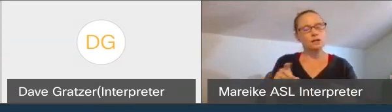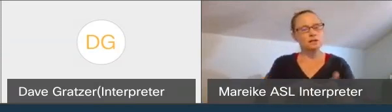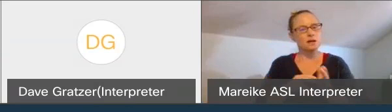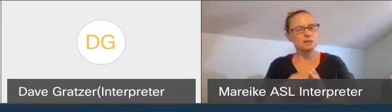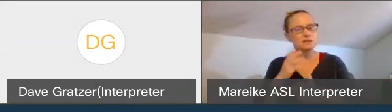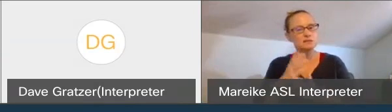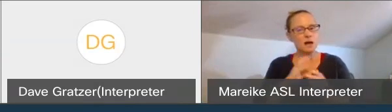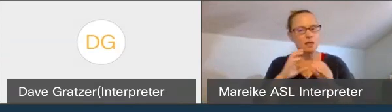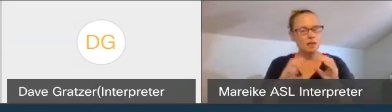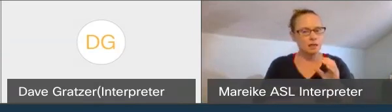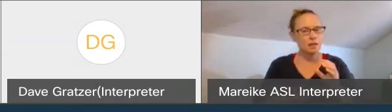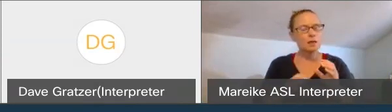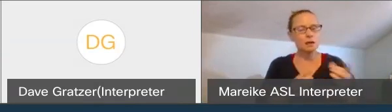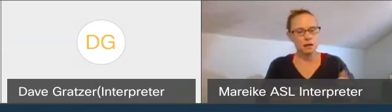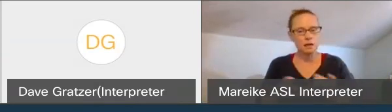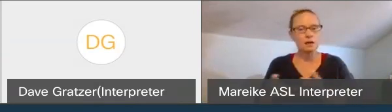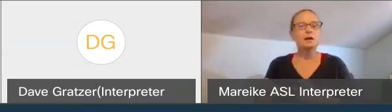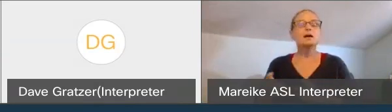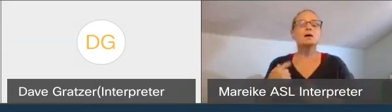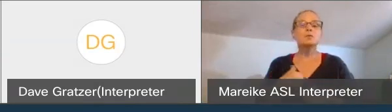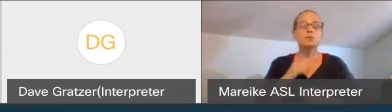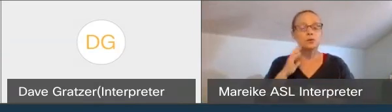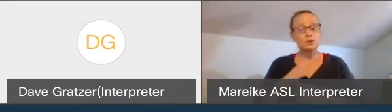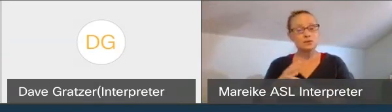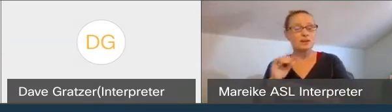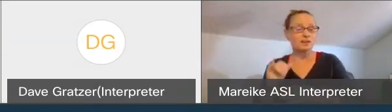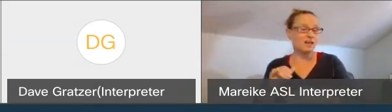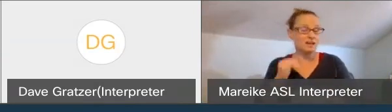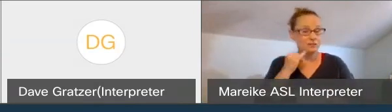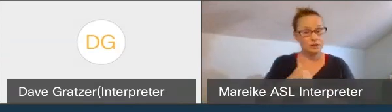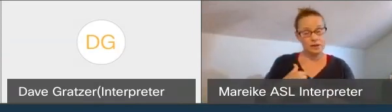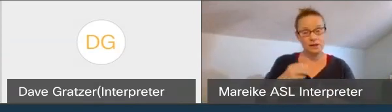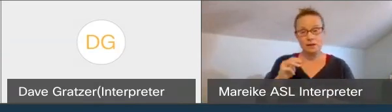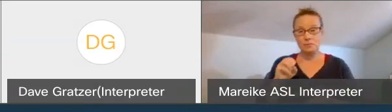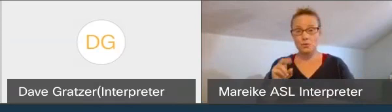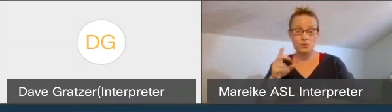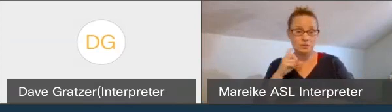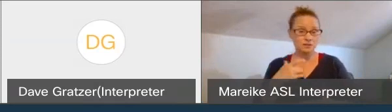An early MOU would have prevented this freeze, as their concerns would have been addressed sooner.